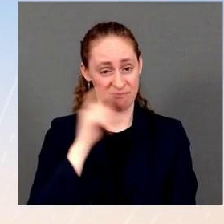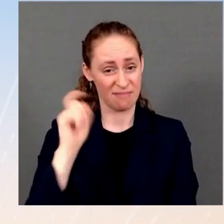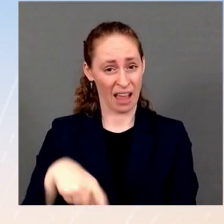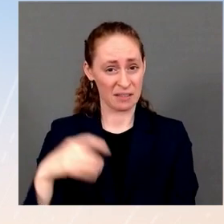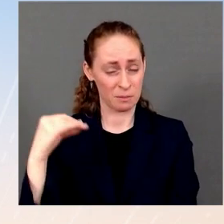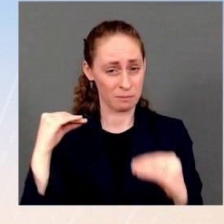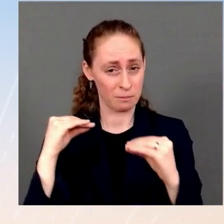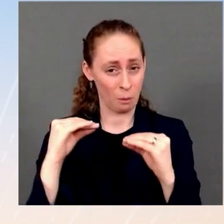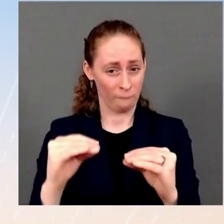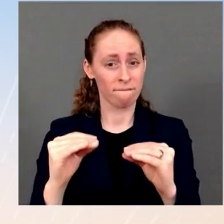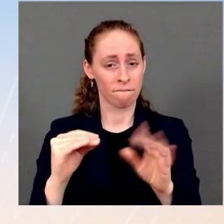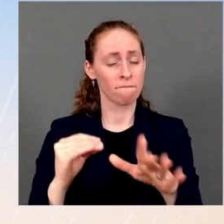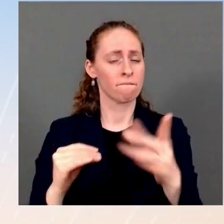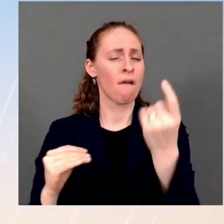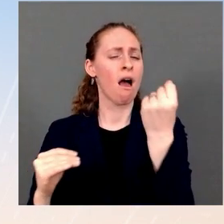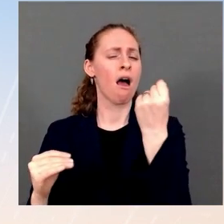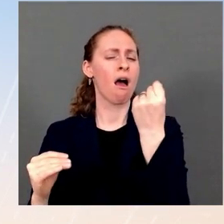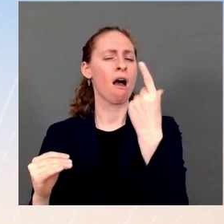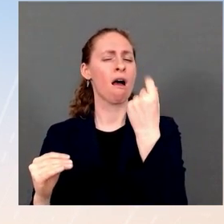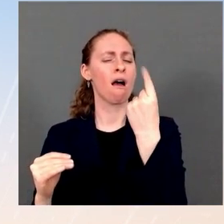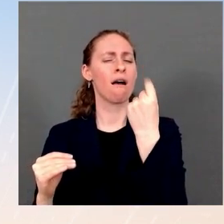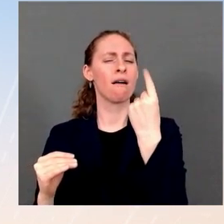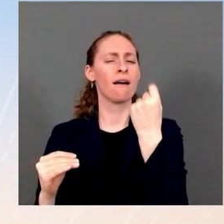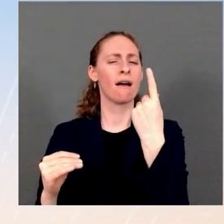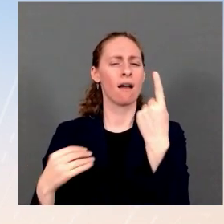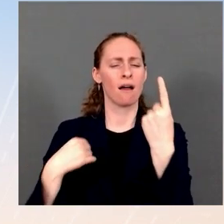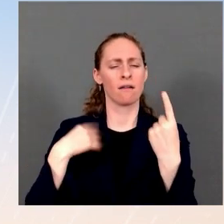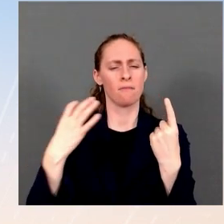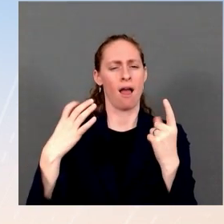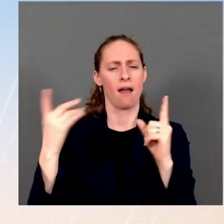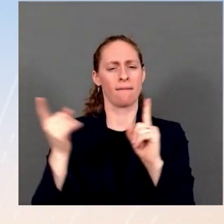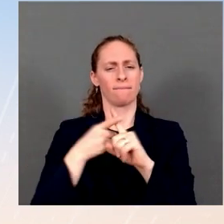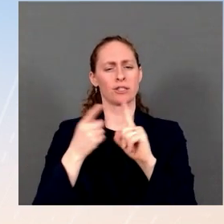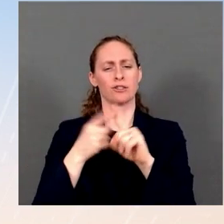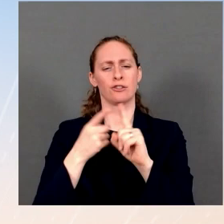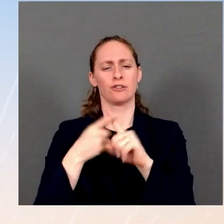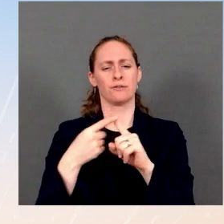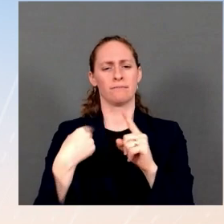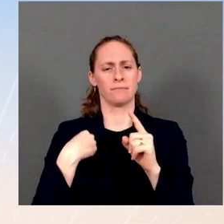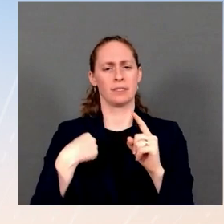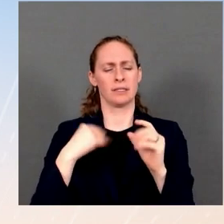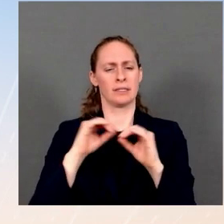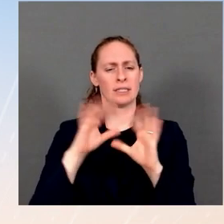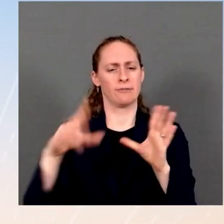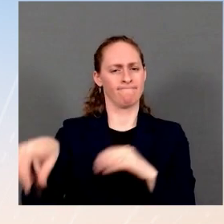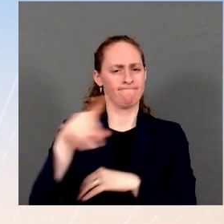is mapping the topography of the mountain as we're starting to climb it. We have to go out there. We have to collect the data.